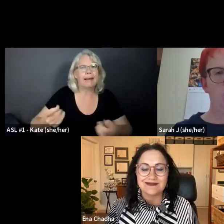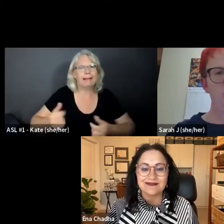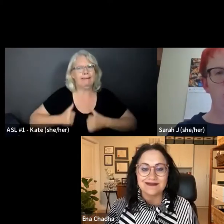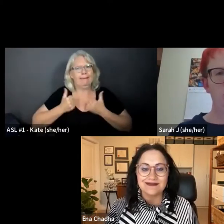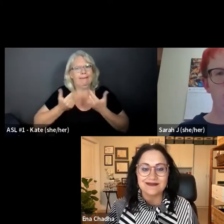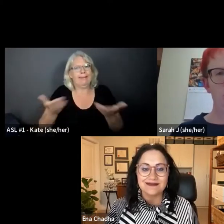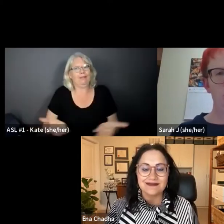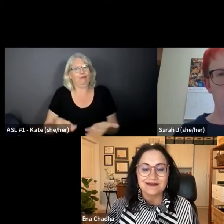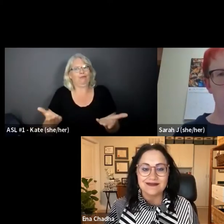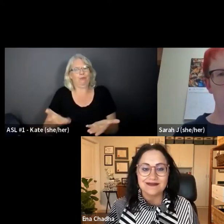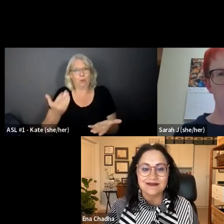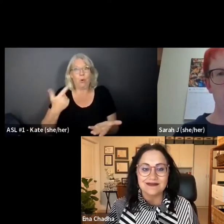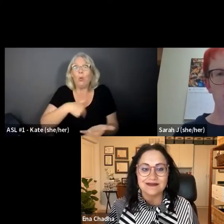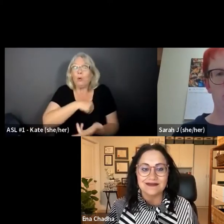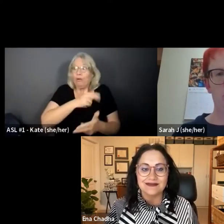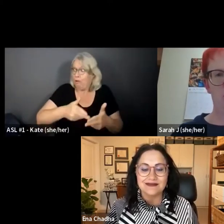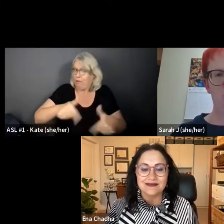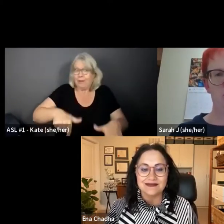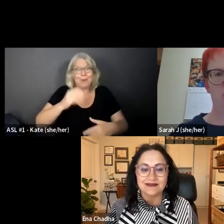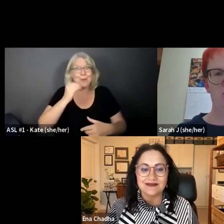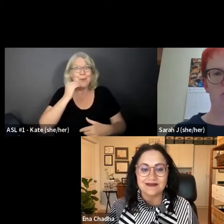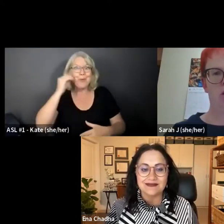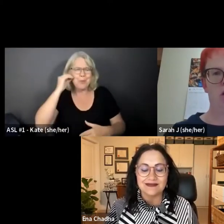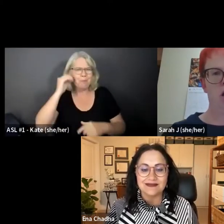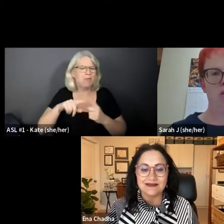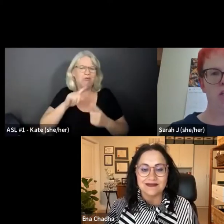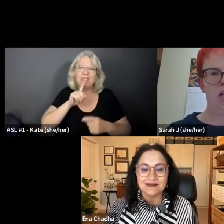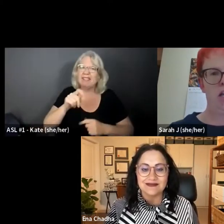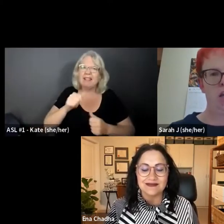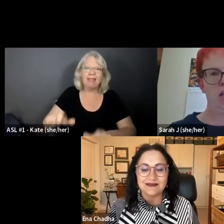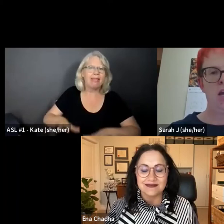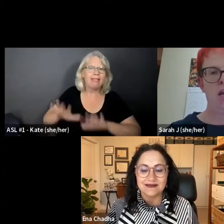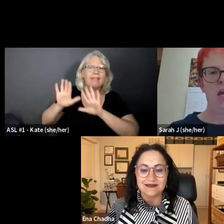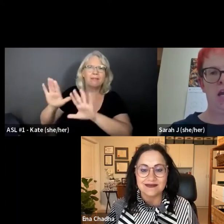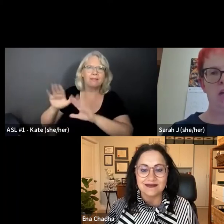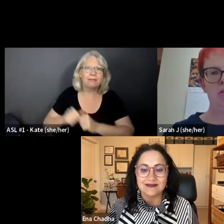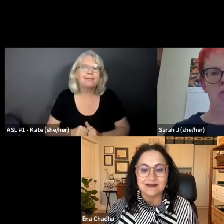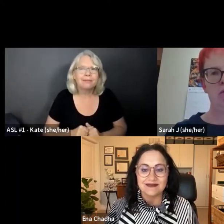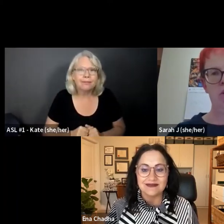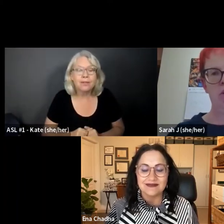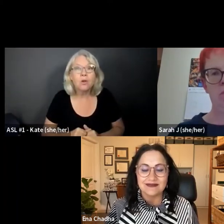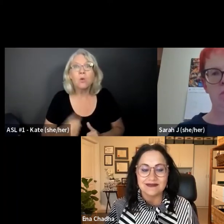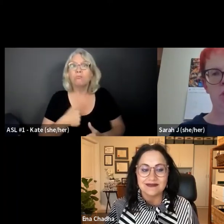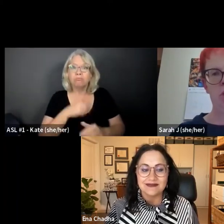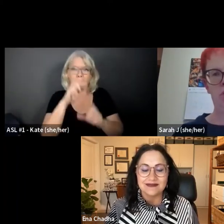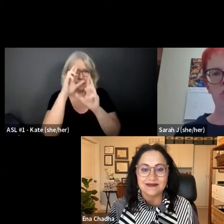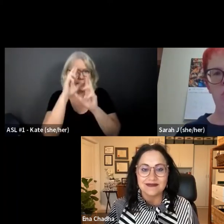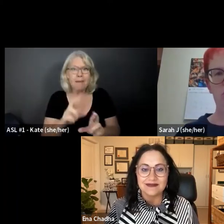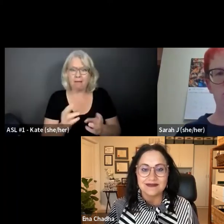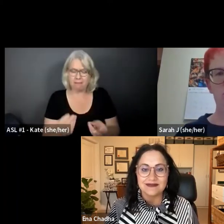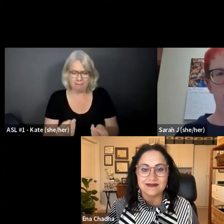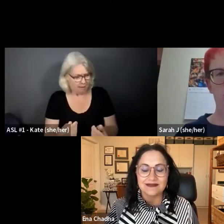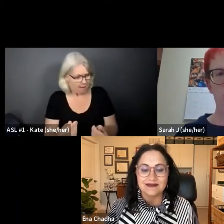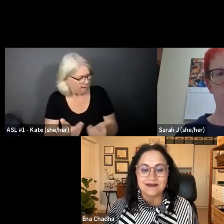WE COME WITH RESPECT FOR THE LAND THAT WE'RE ON TODAY AND FOR THE PEOPLE WHO HAVE LIVED